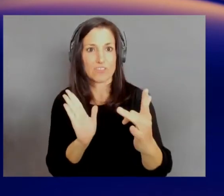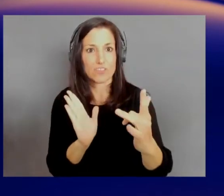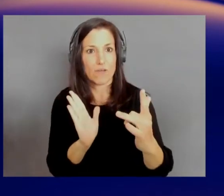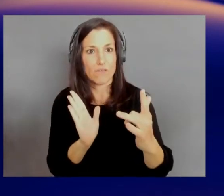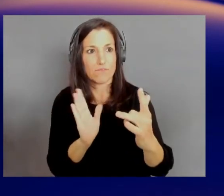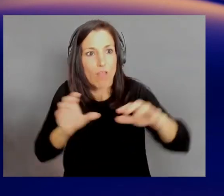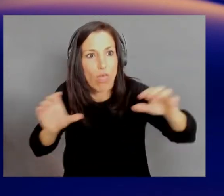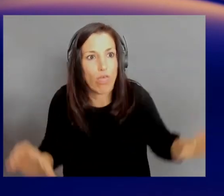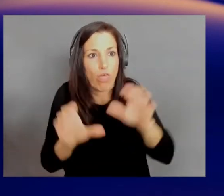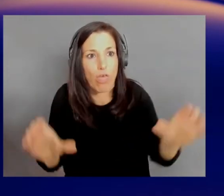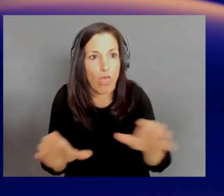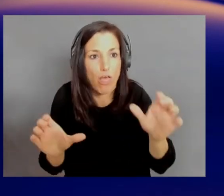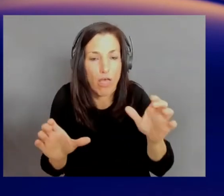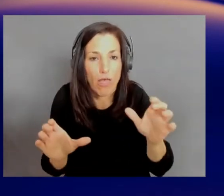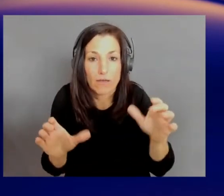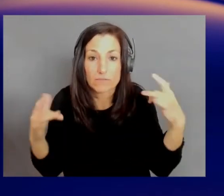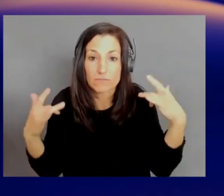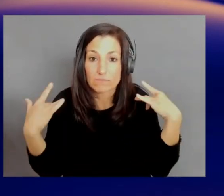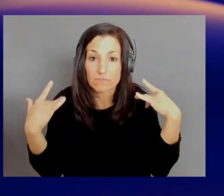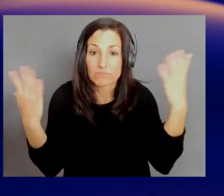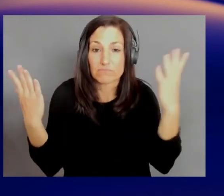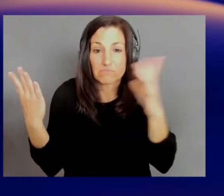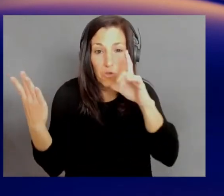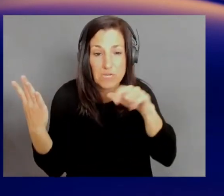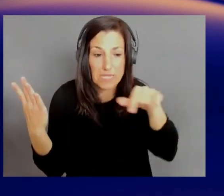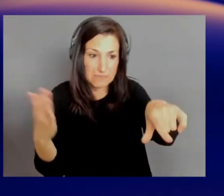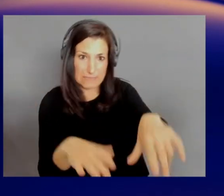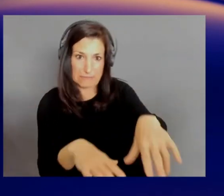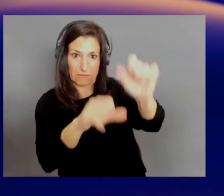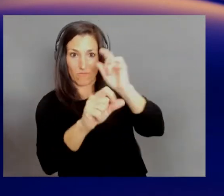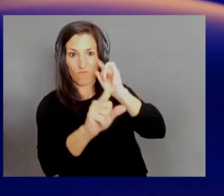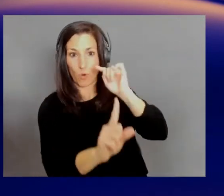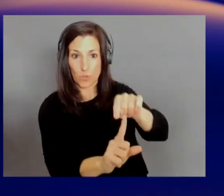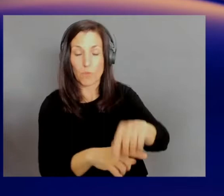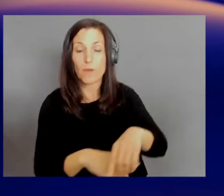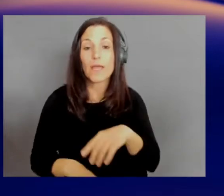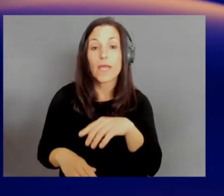Meaning email SES, for example, it's very undifferentiated.